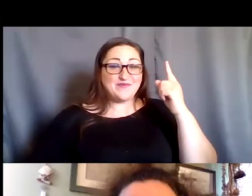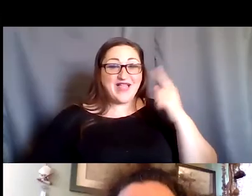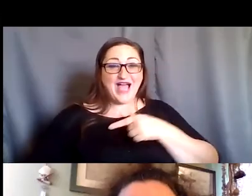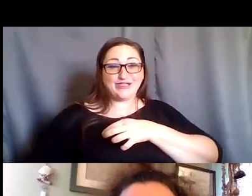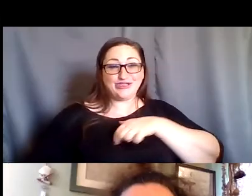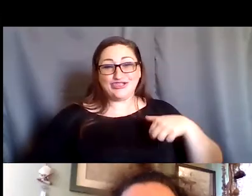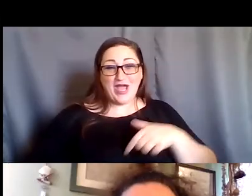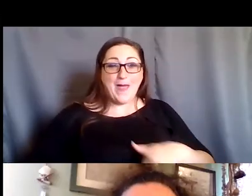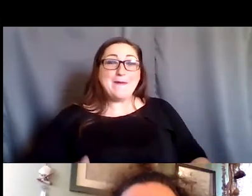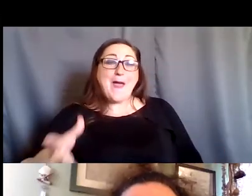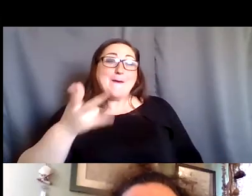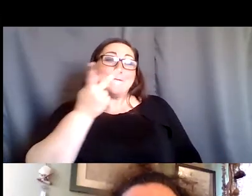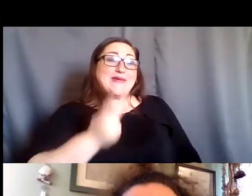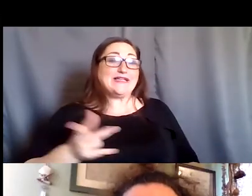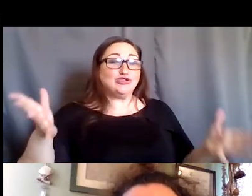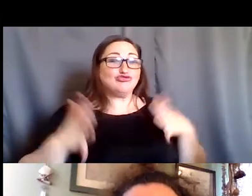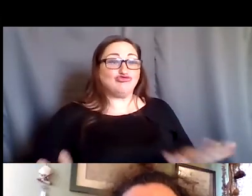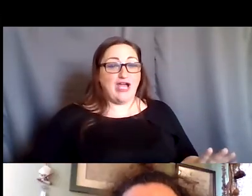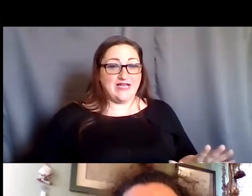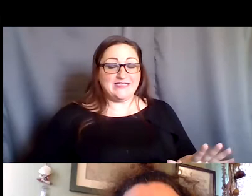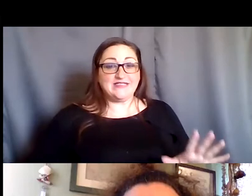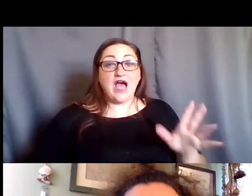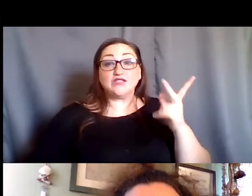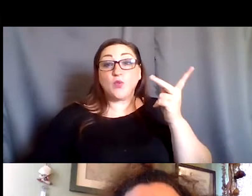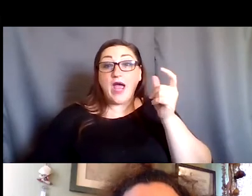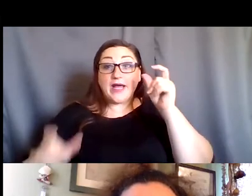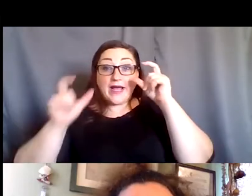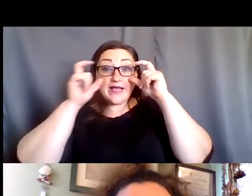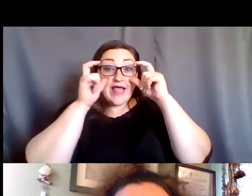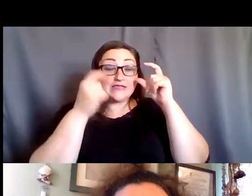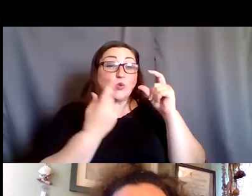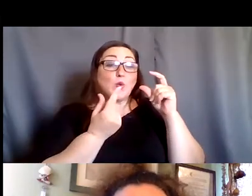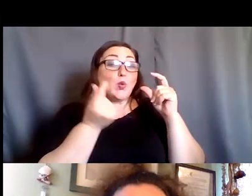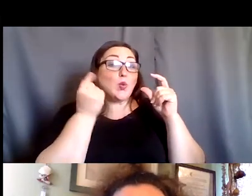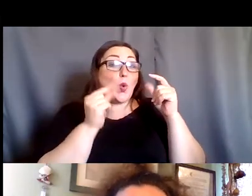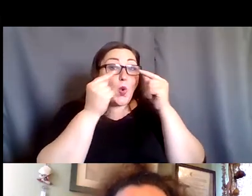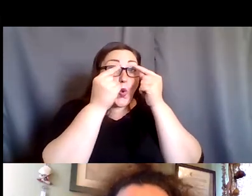I also am wearing glasses that are gold-rimmed and they’re in a cat’s-eye shape.